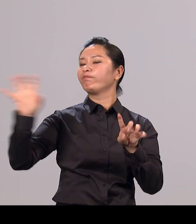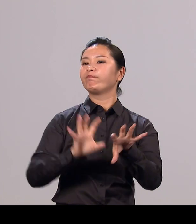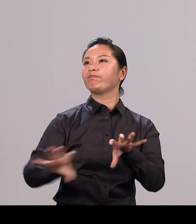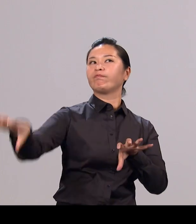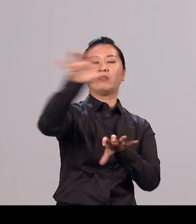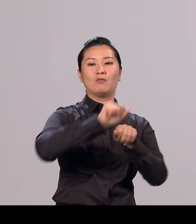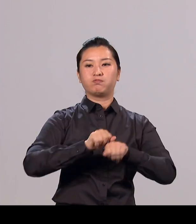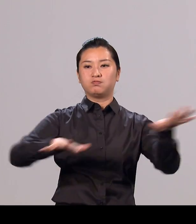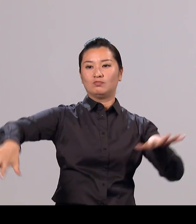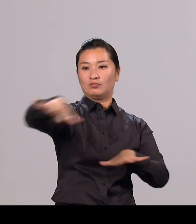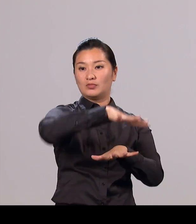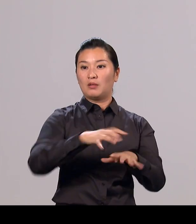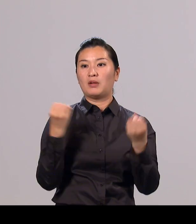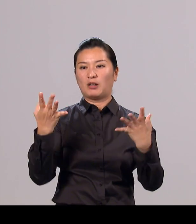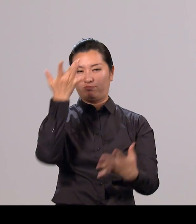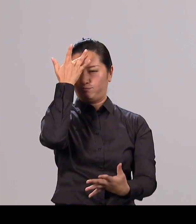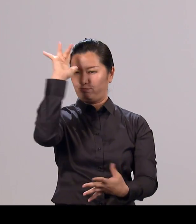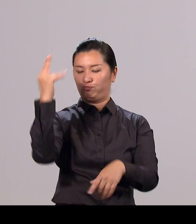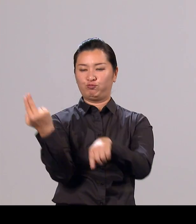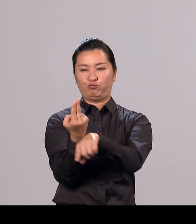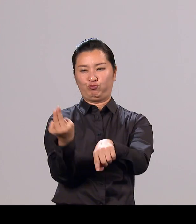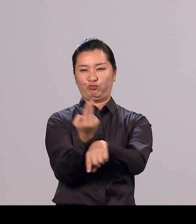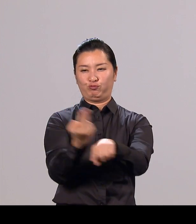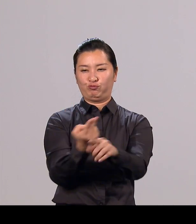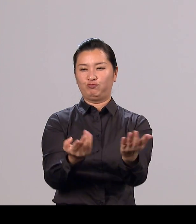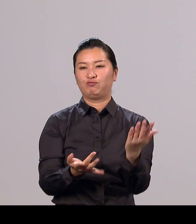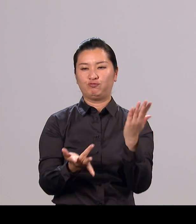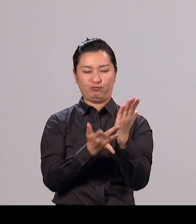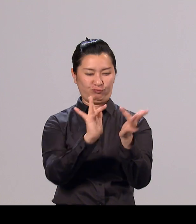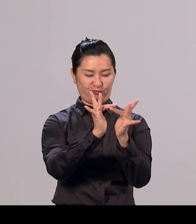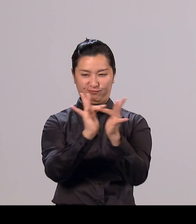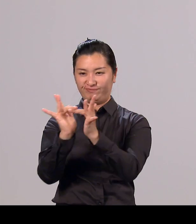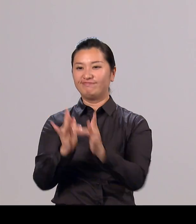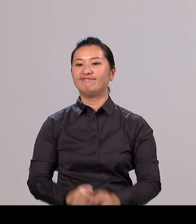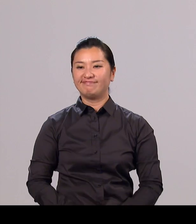You just look at this. Where do you think this is and what do you think they are doing?